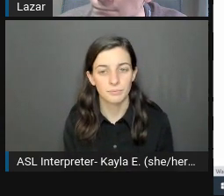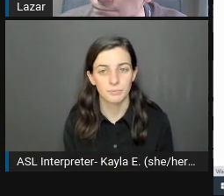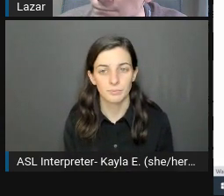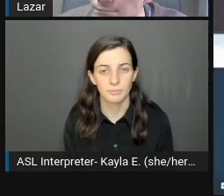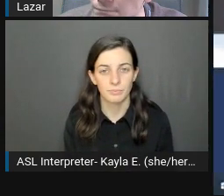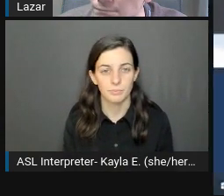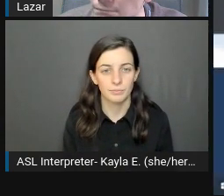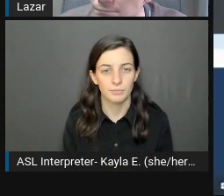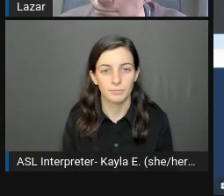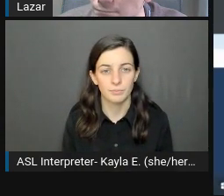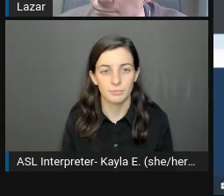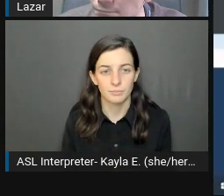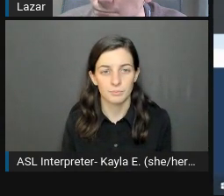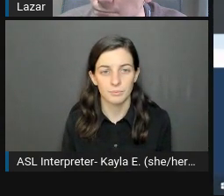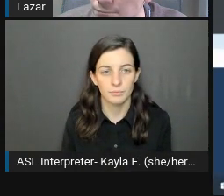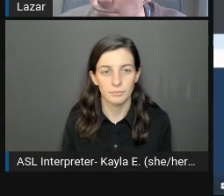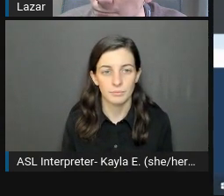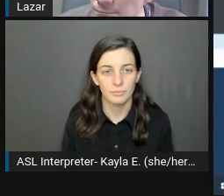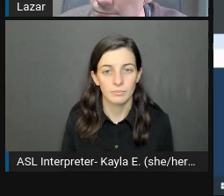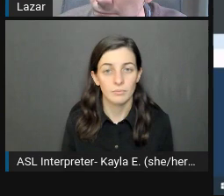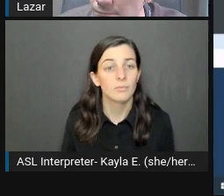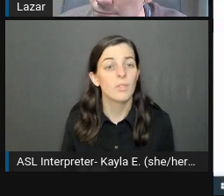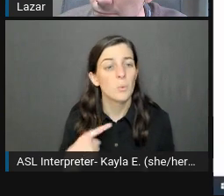We are going to test the website with Wave tool.